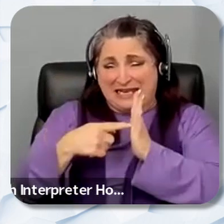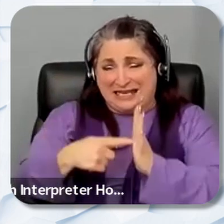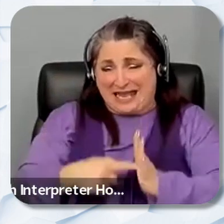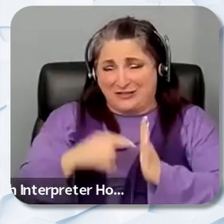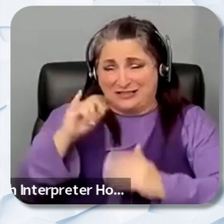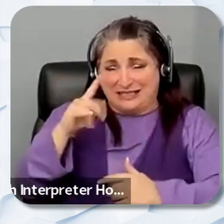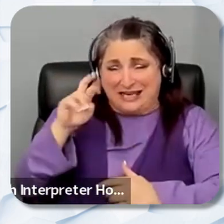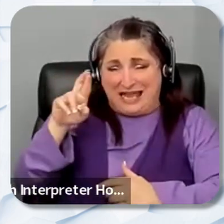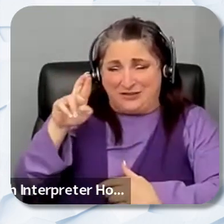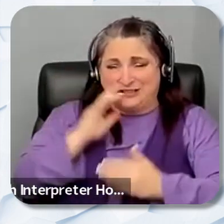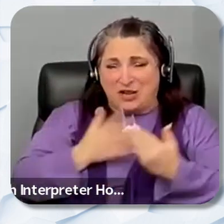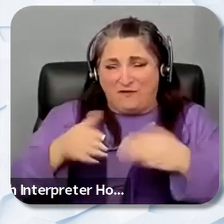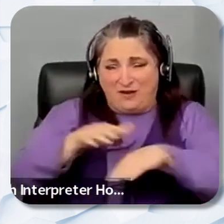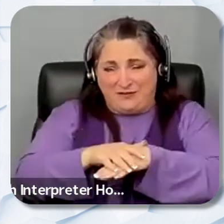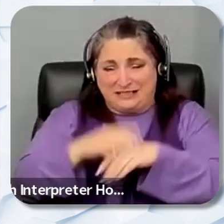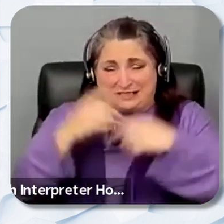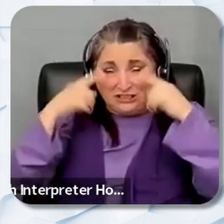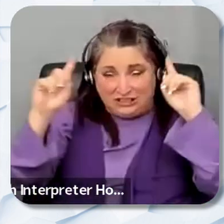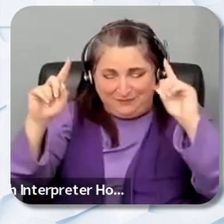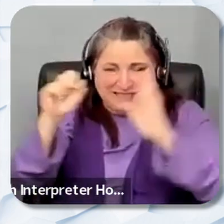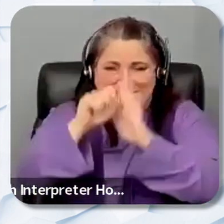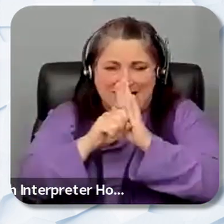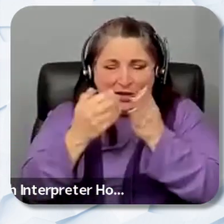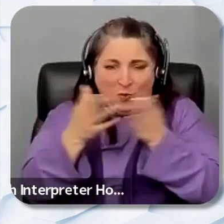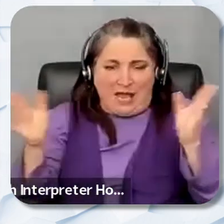That's the achievement indicator, that's the statewide assessments indicator, the graduation